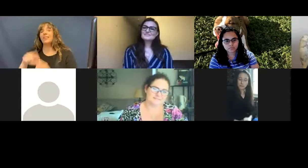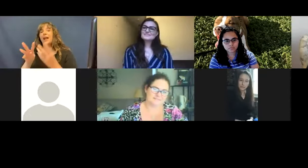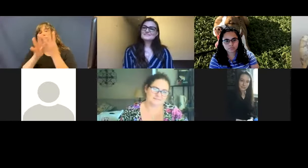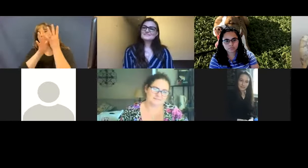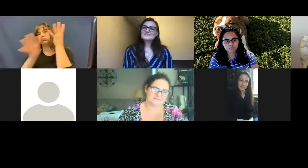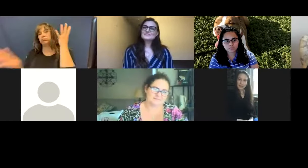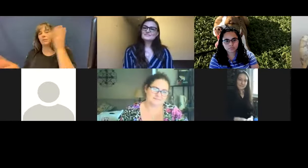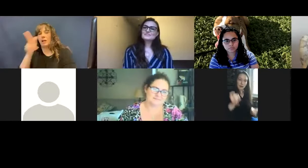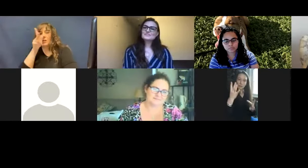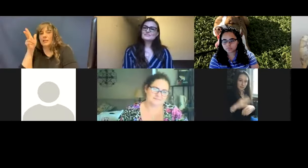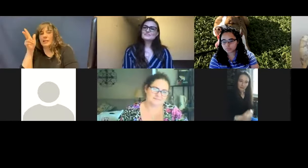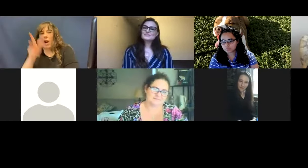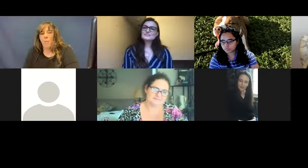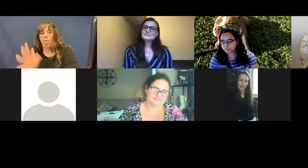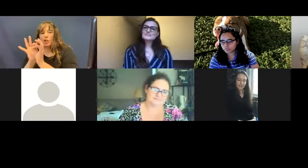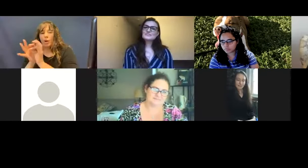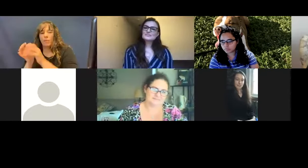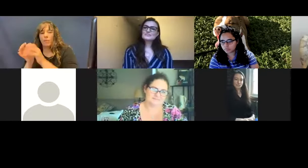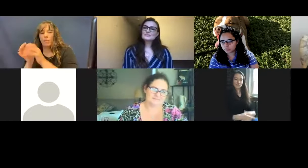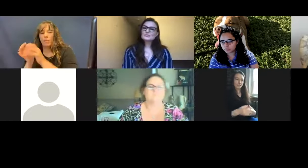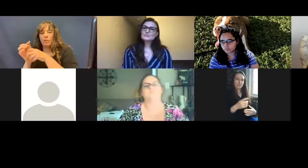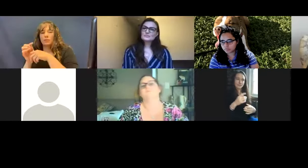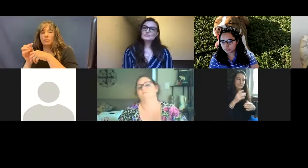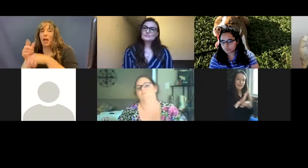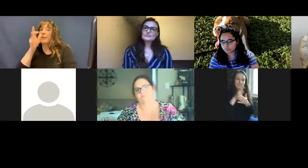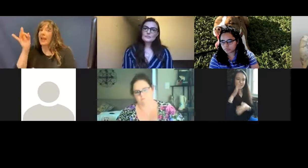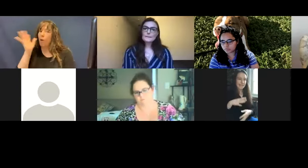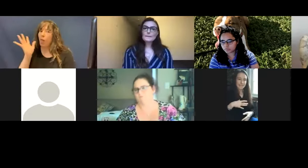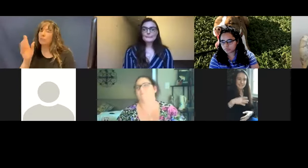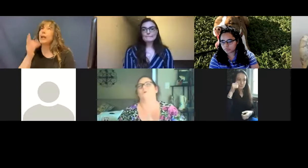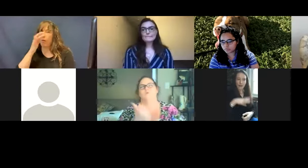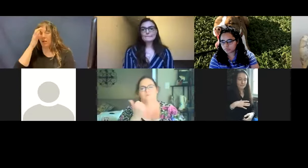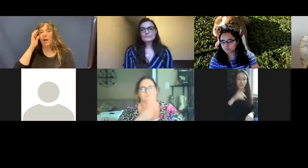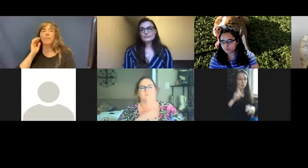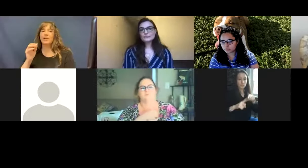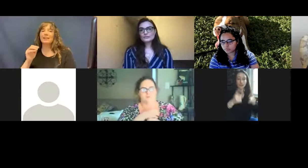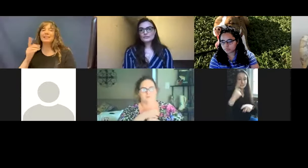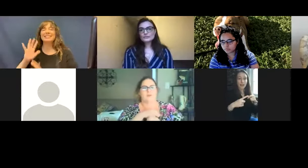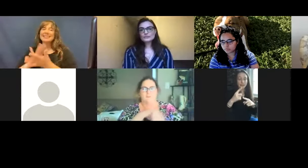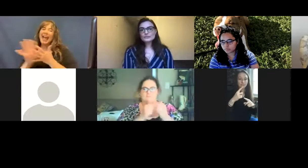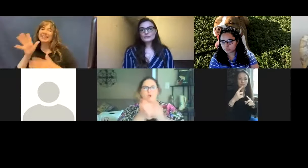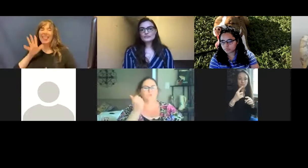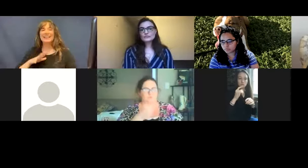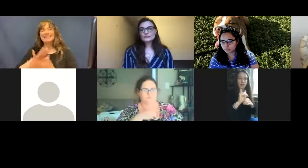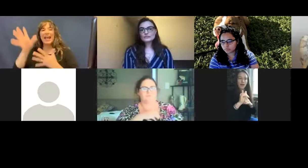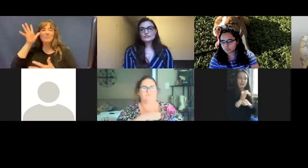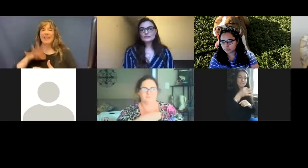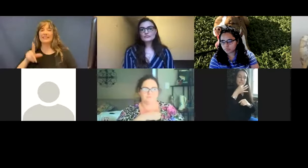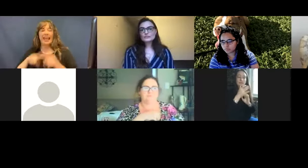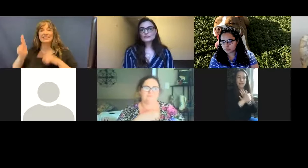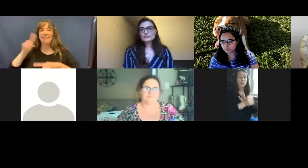interpreters. Terrible. Just nice ladies and men that could not sign to that skill level